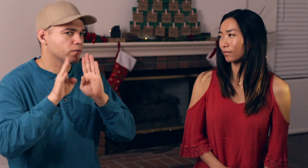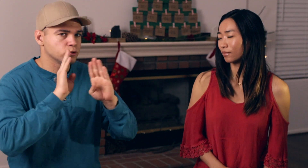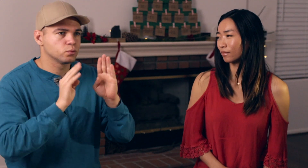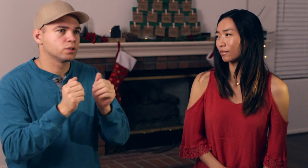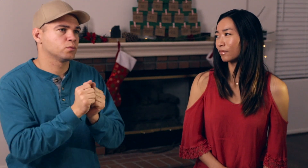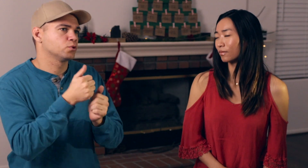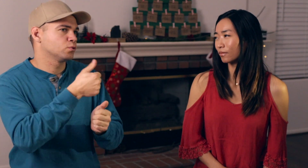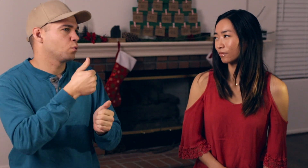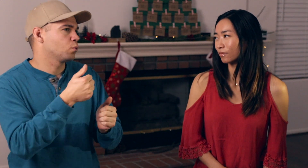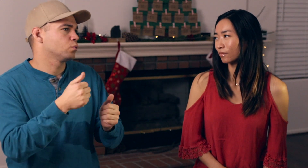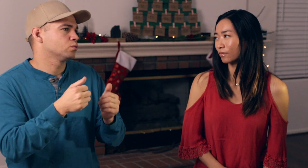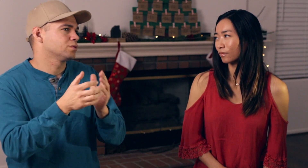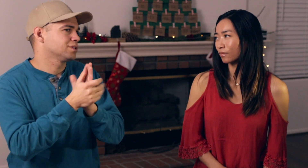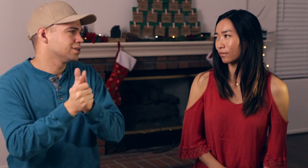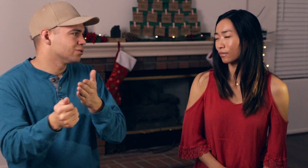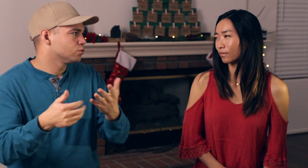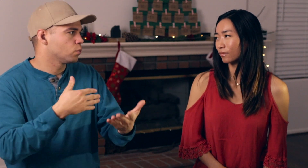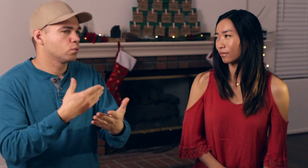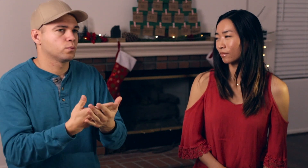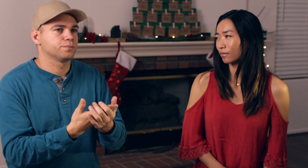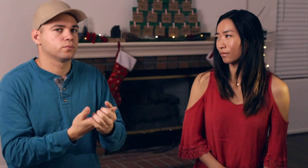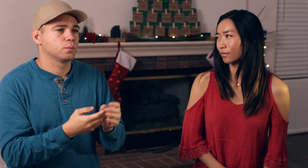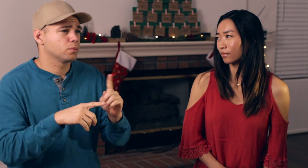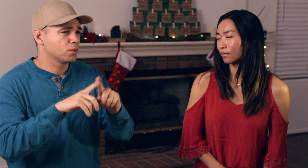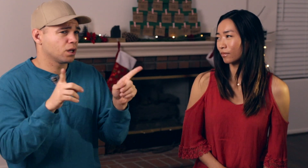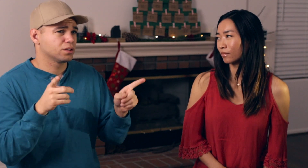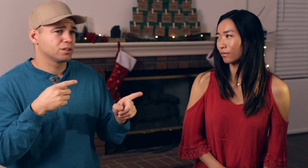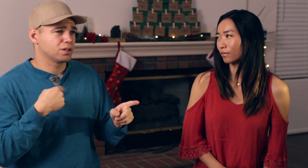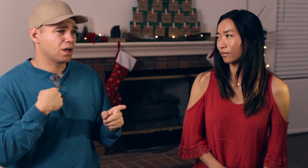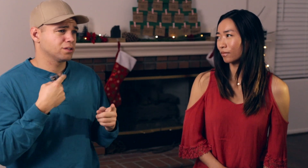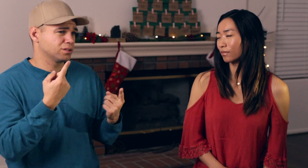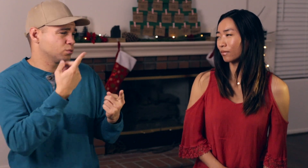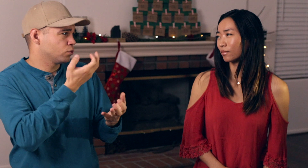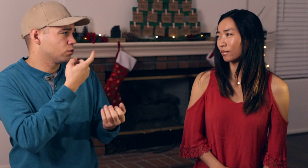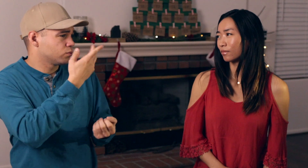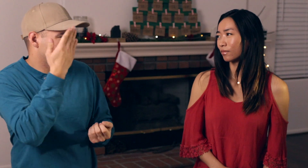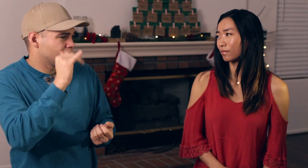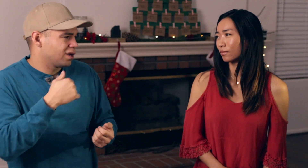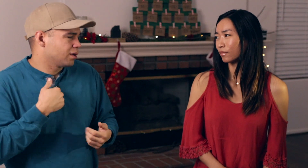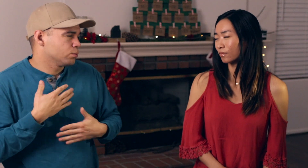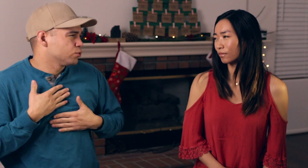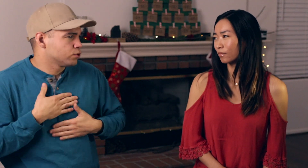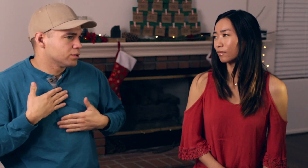Frustrated with her own skills you know but I just want you to know that I appreciate